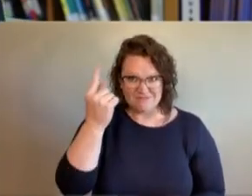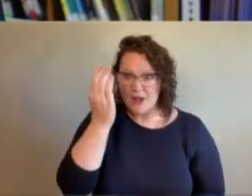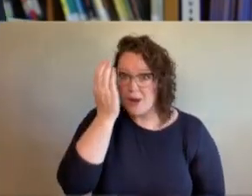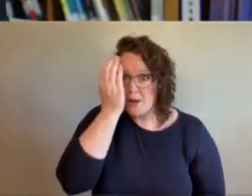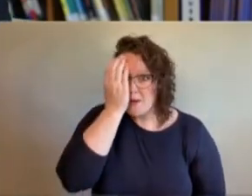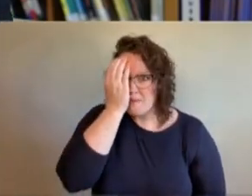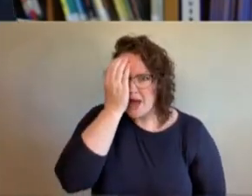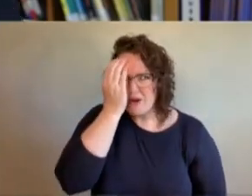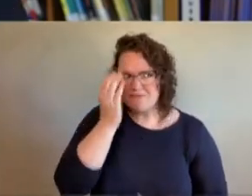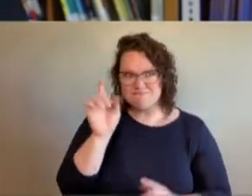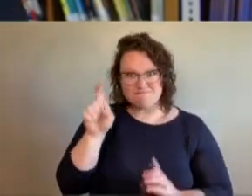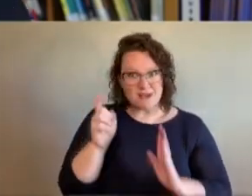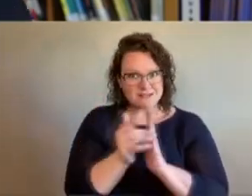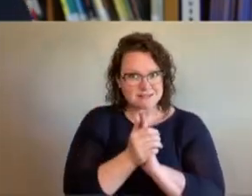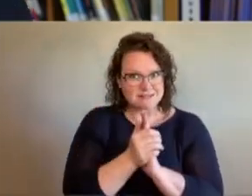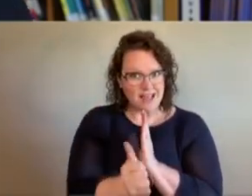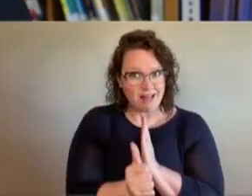Here he is right here.